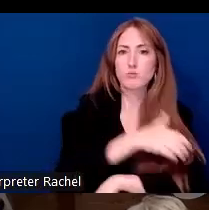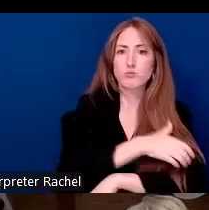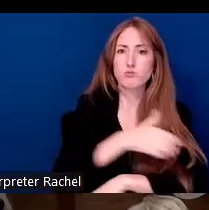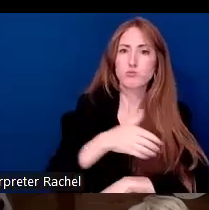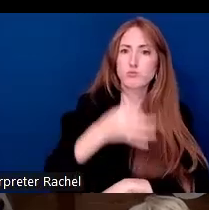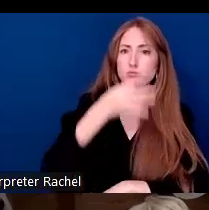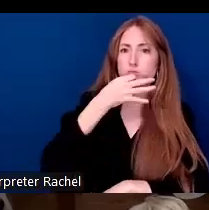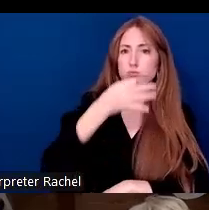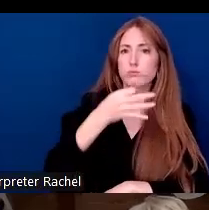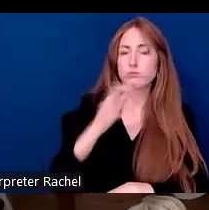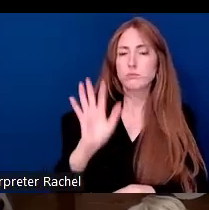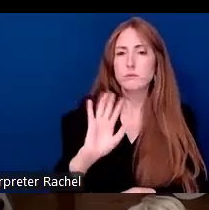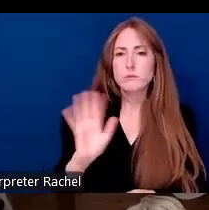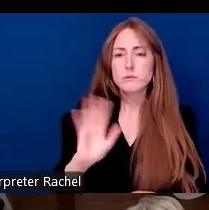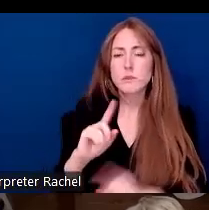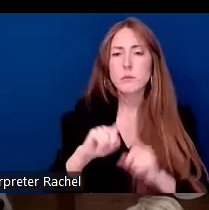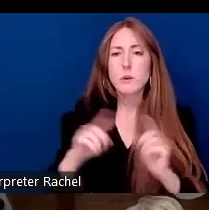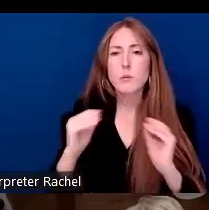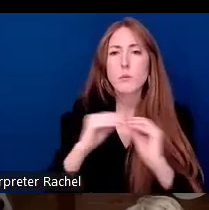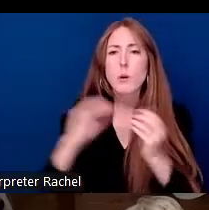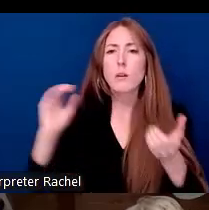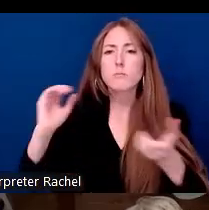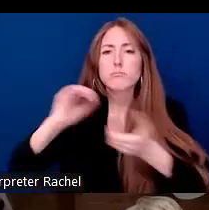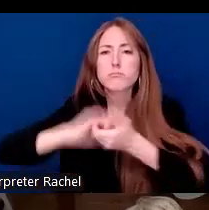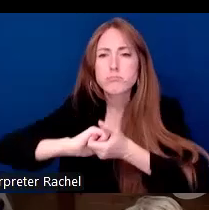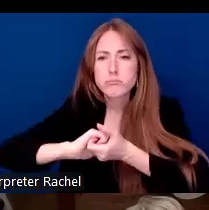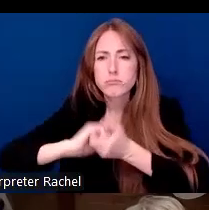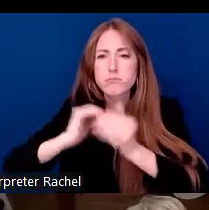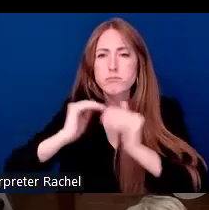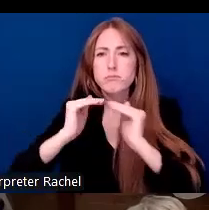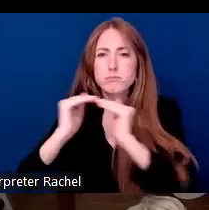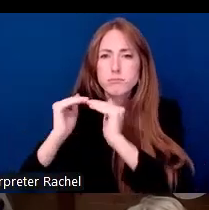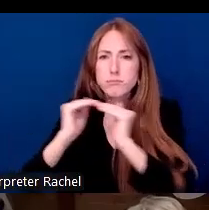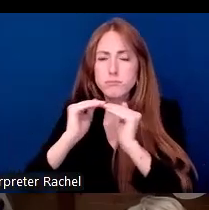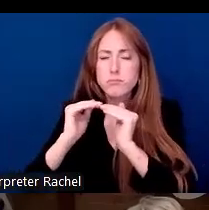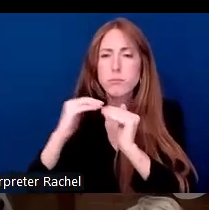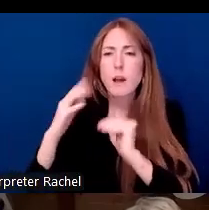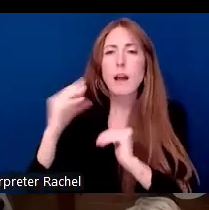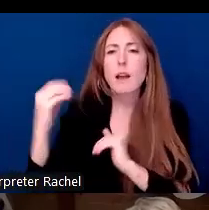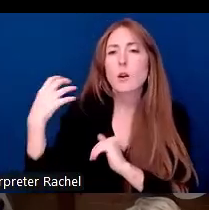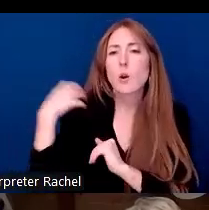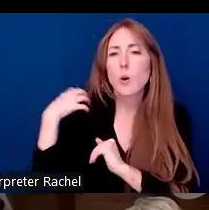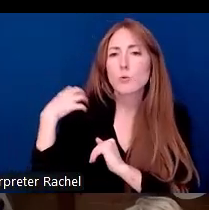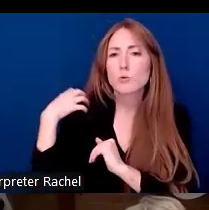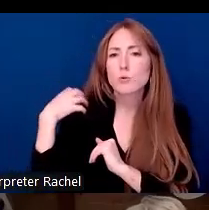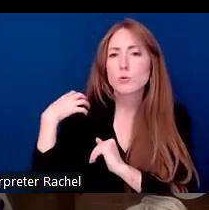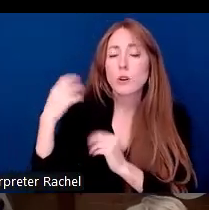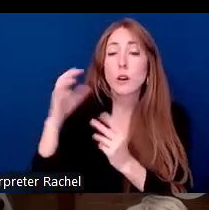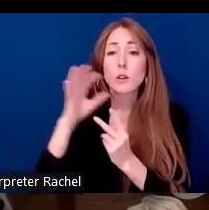collaborators, and coaches, and who understand how choices can be influenced by broader social